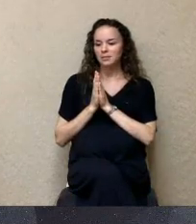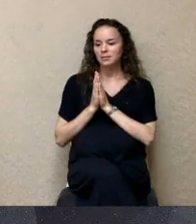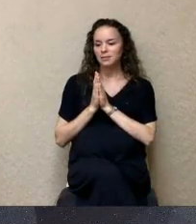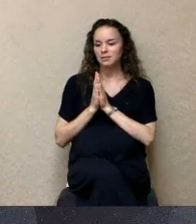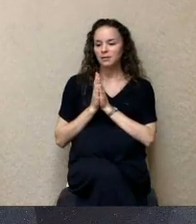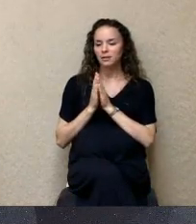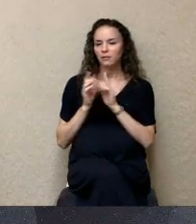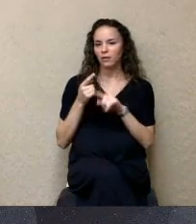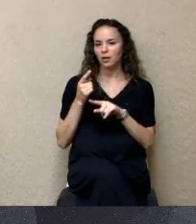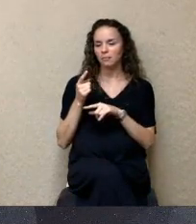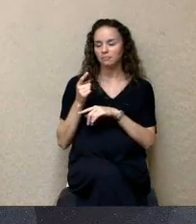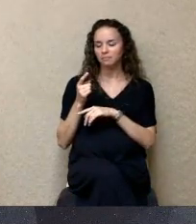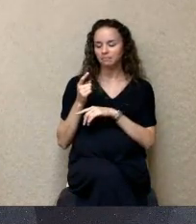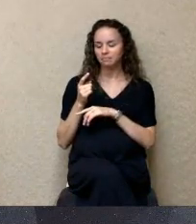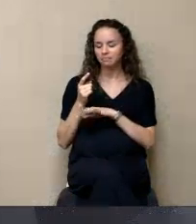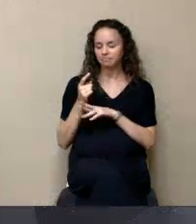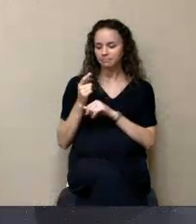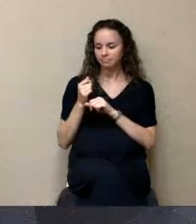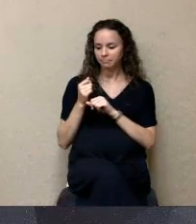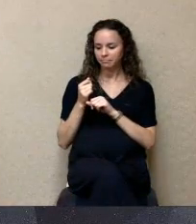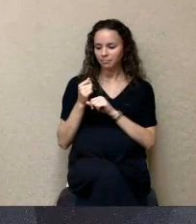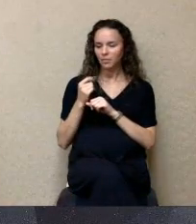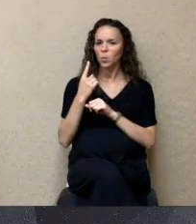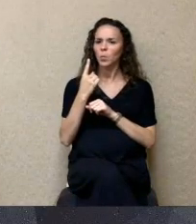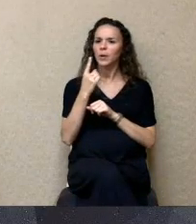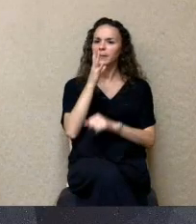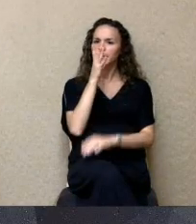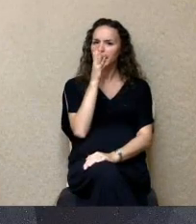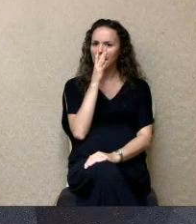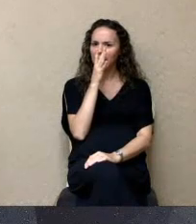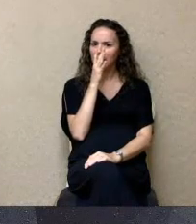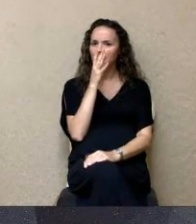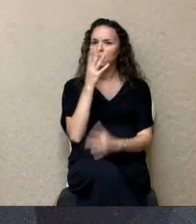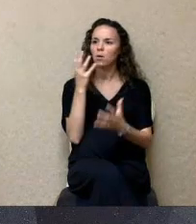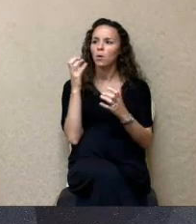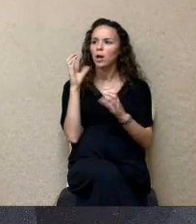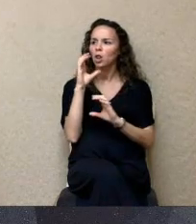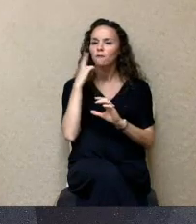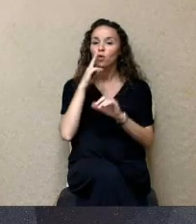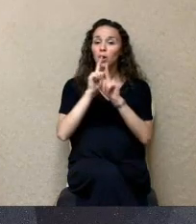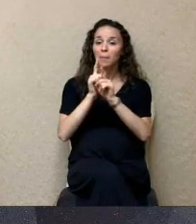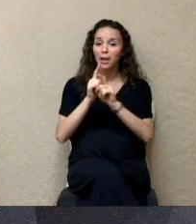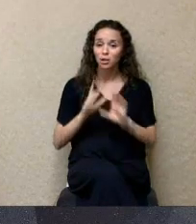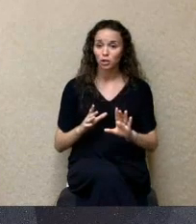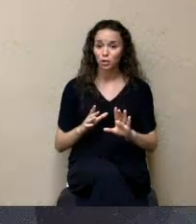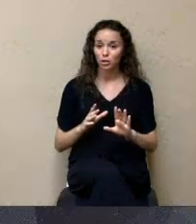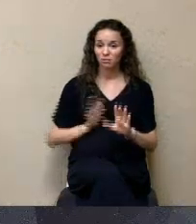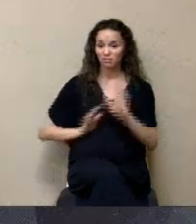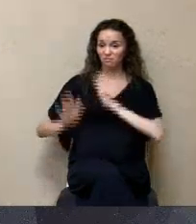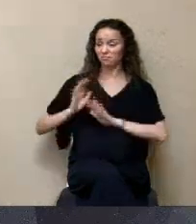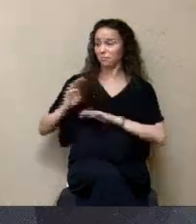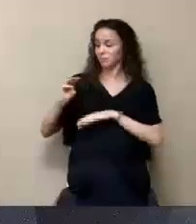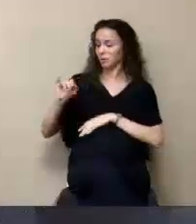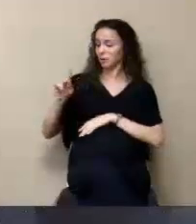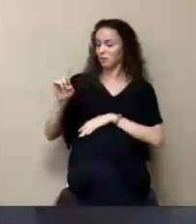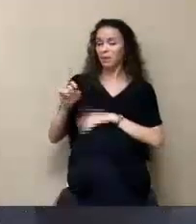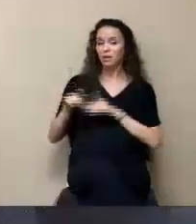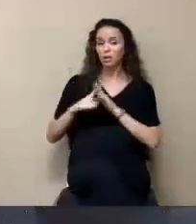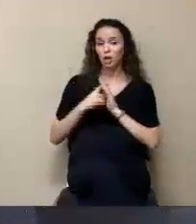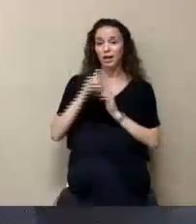from a mom looking for a mentor. When Mike started out with the Appleton area school district,